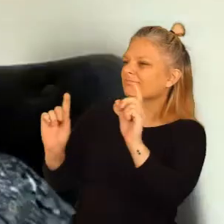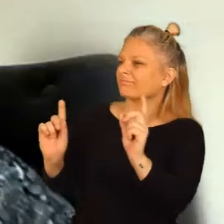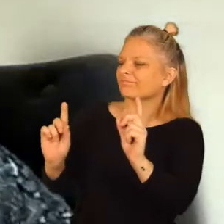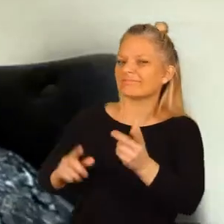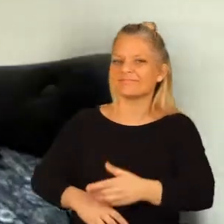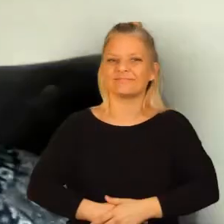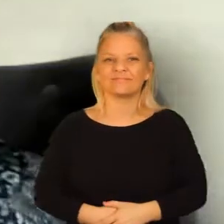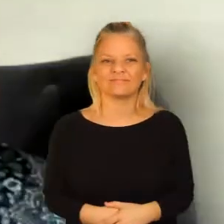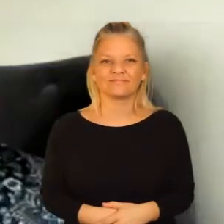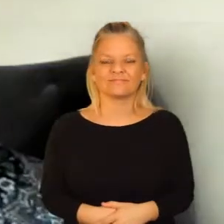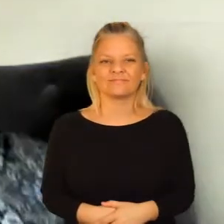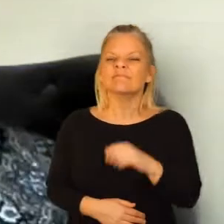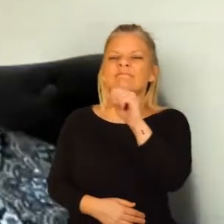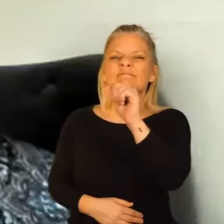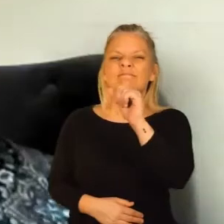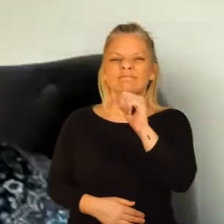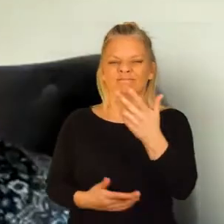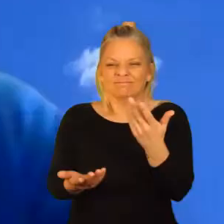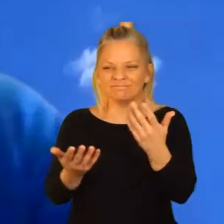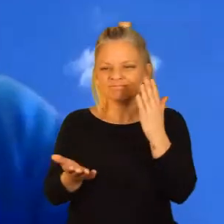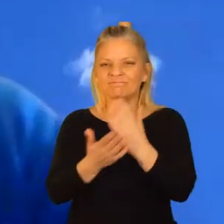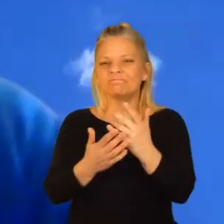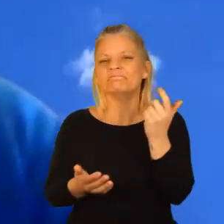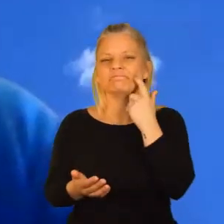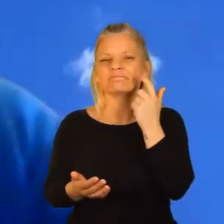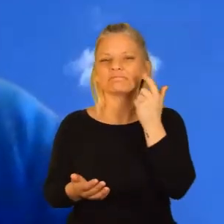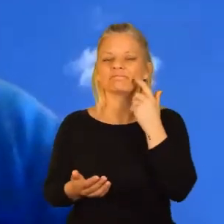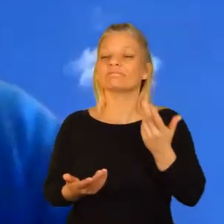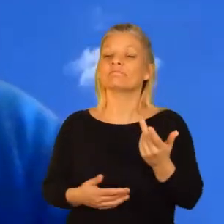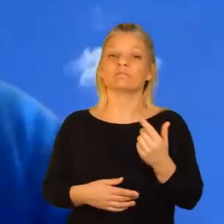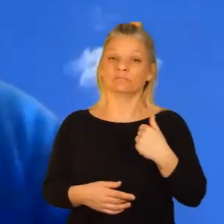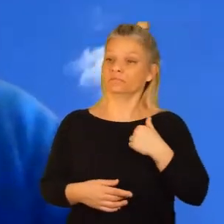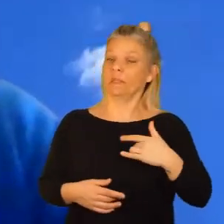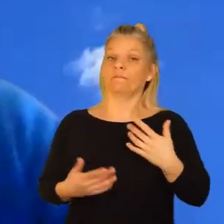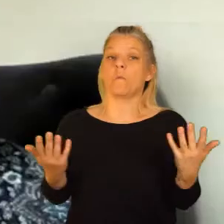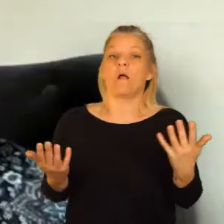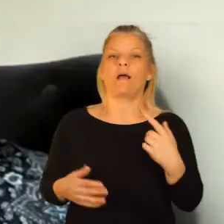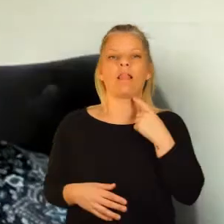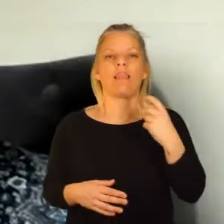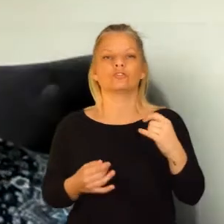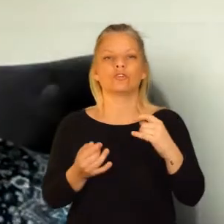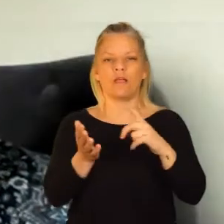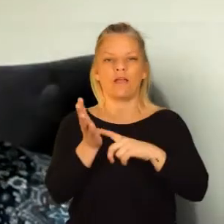Yeah that's probably easier isn't it yeah. So I live in Leicestershire in England.